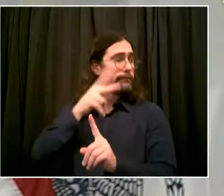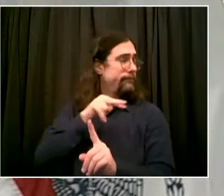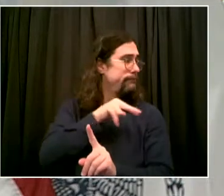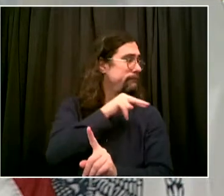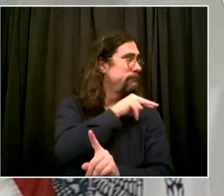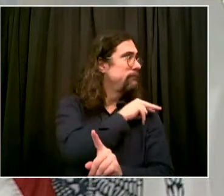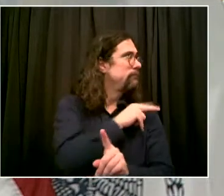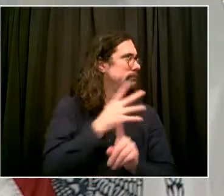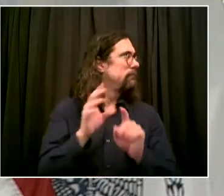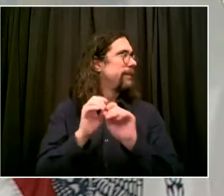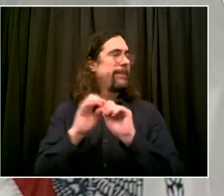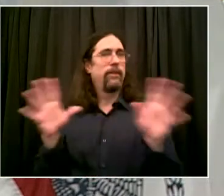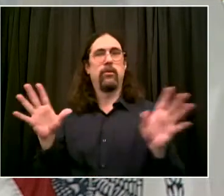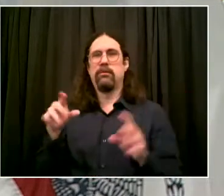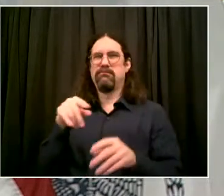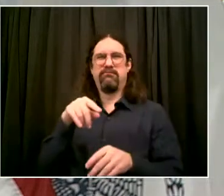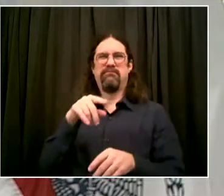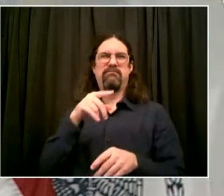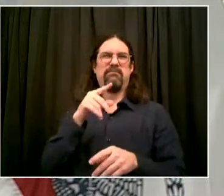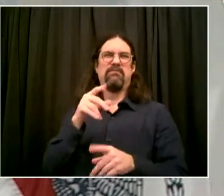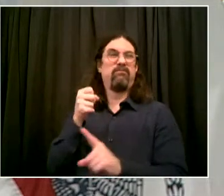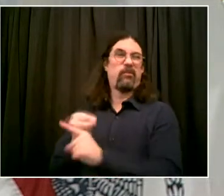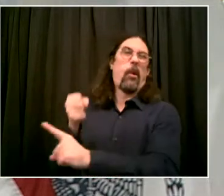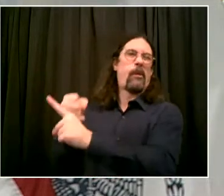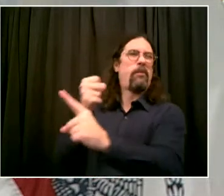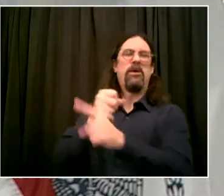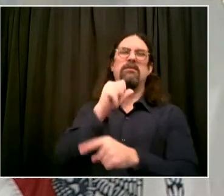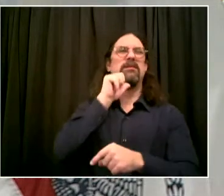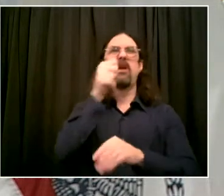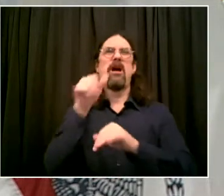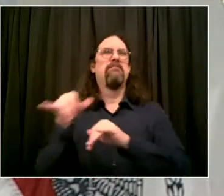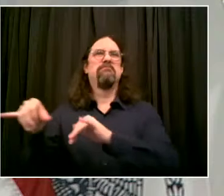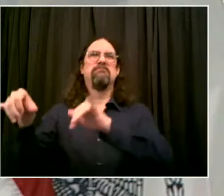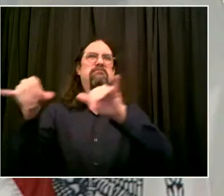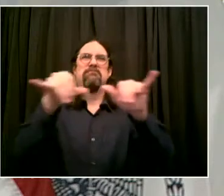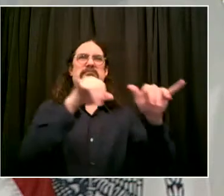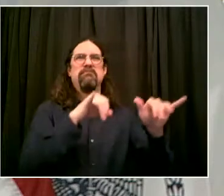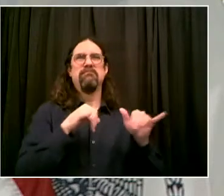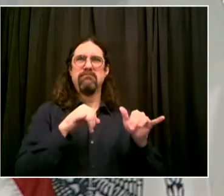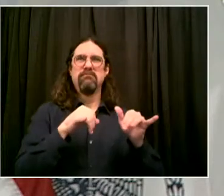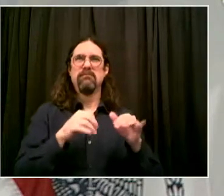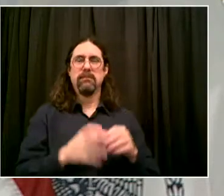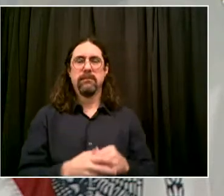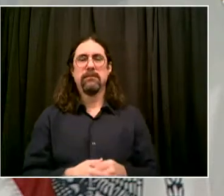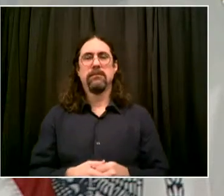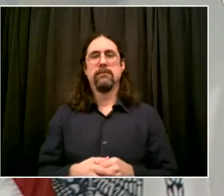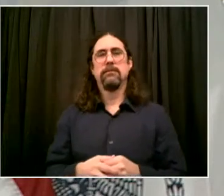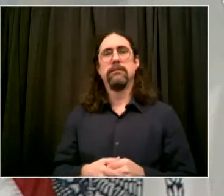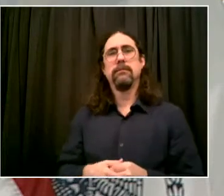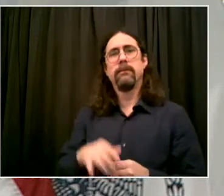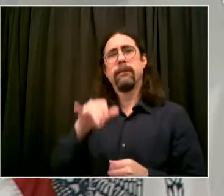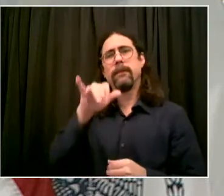PEOPLE OF GOTTEN HISTORICALLY MUCH LESS